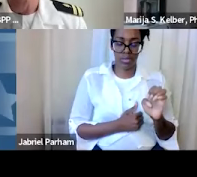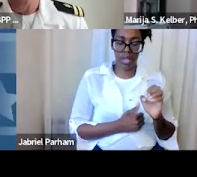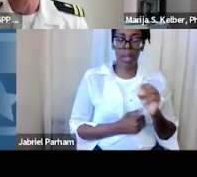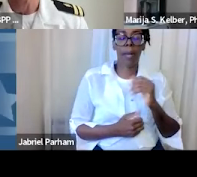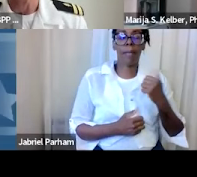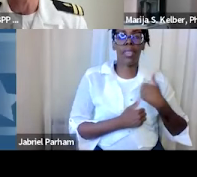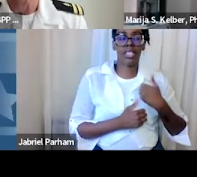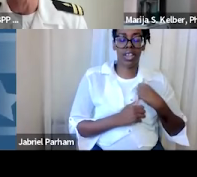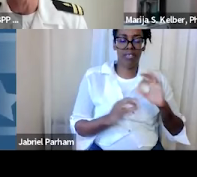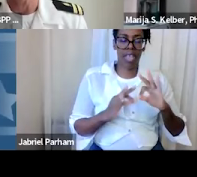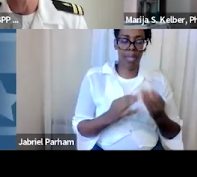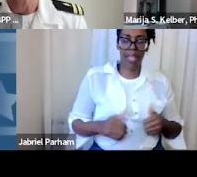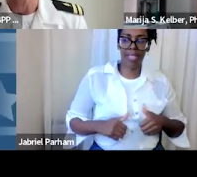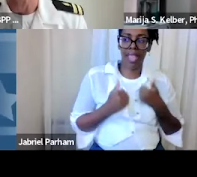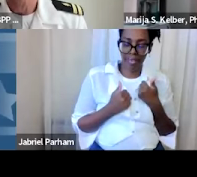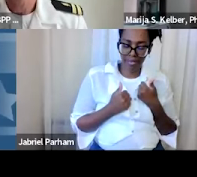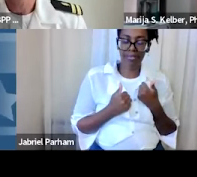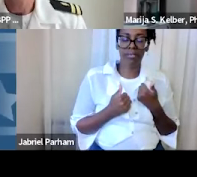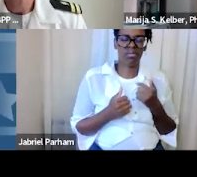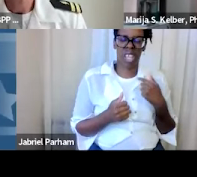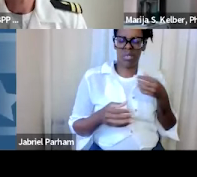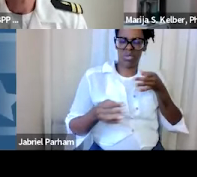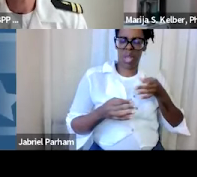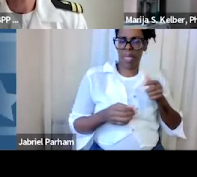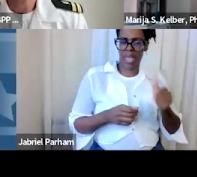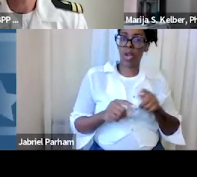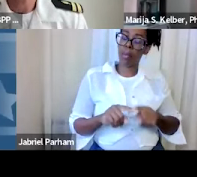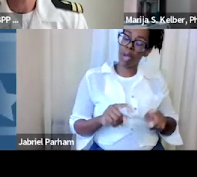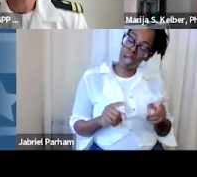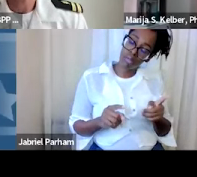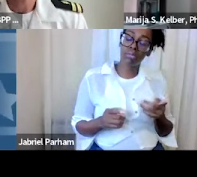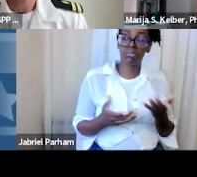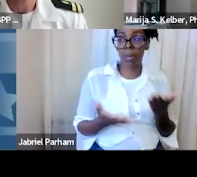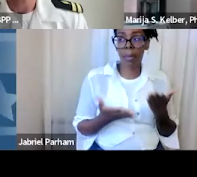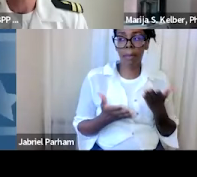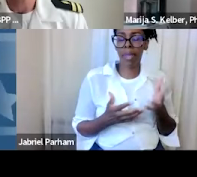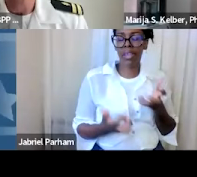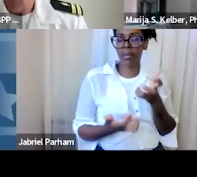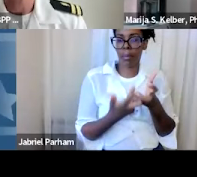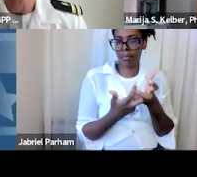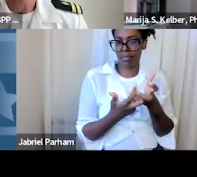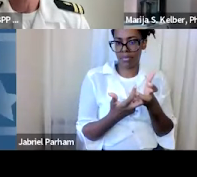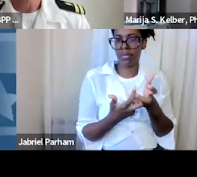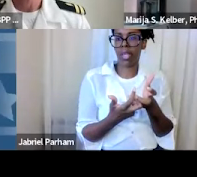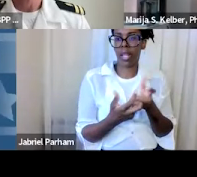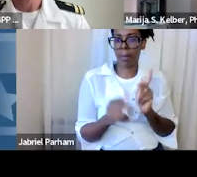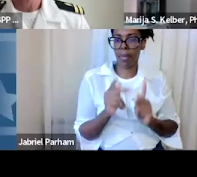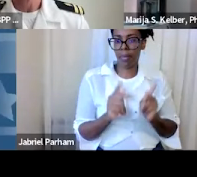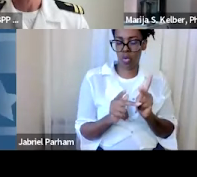I'll describe each of these more momentarily. And those might be a little bit more appropriate for those for folks or service members who are looking